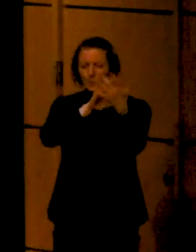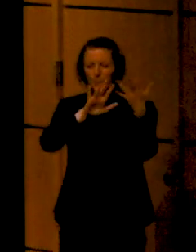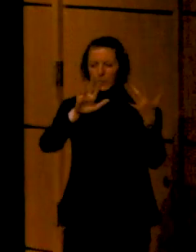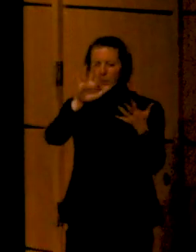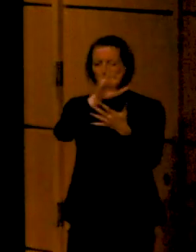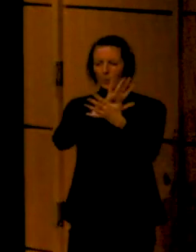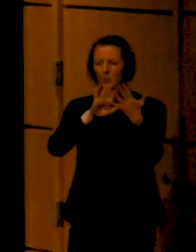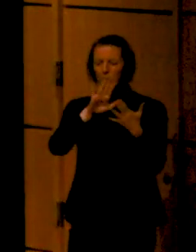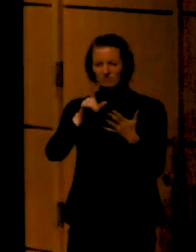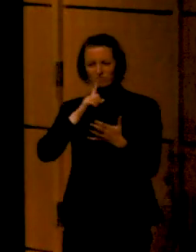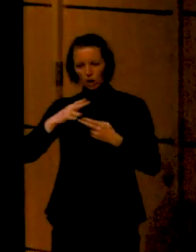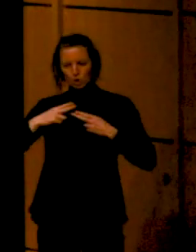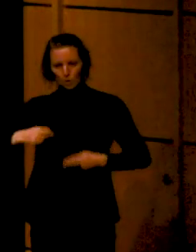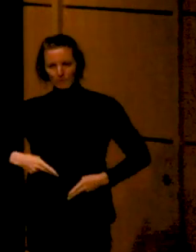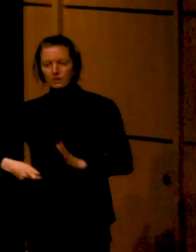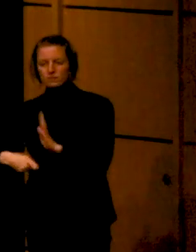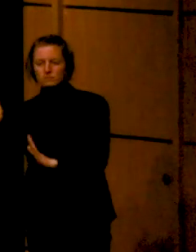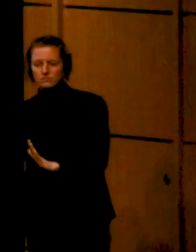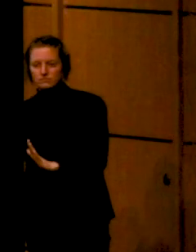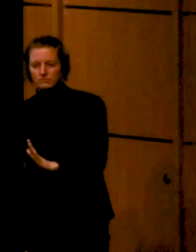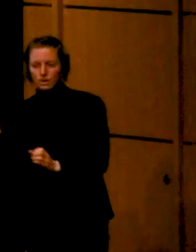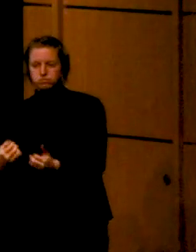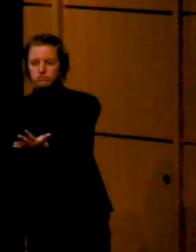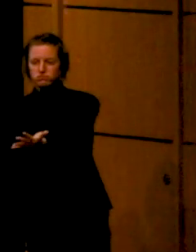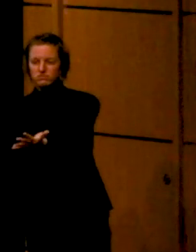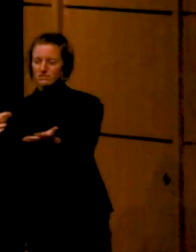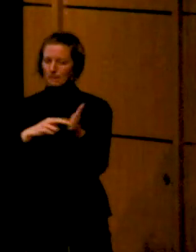destroy landscapes.